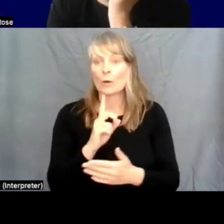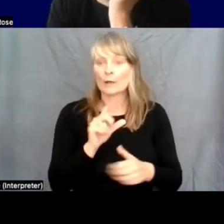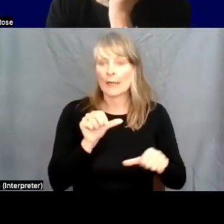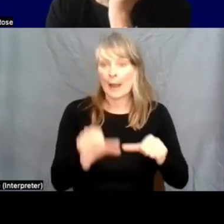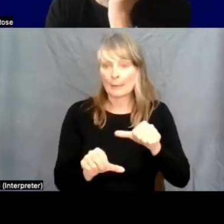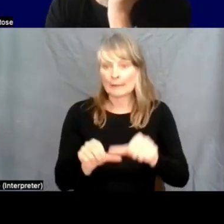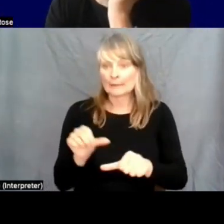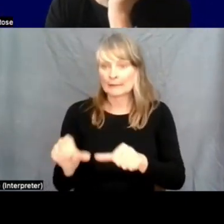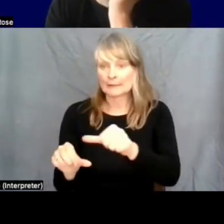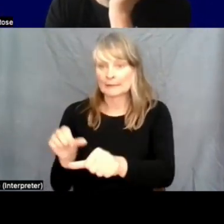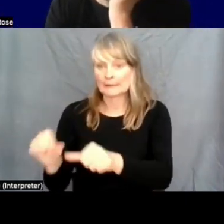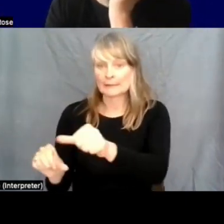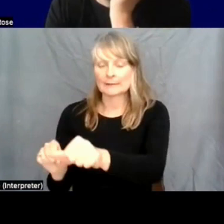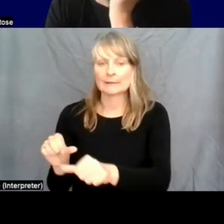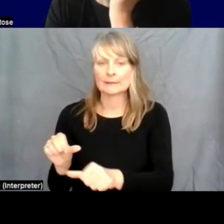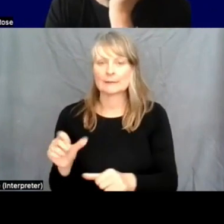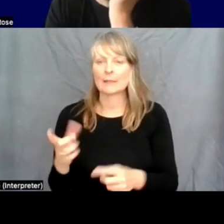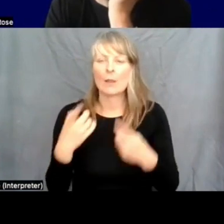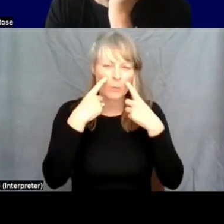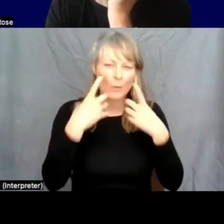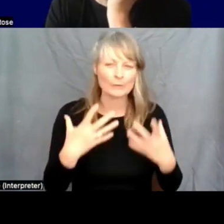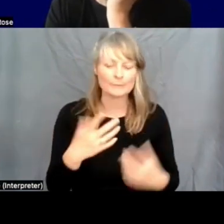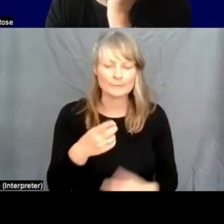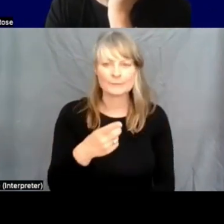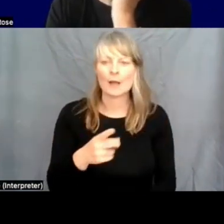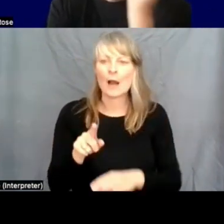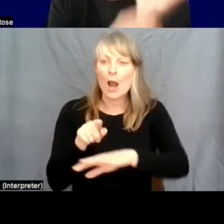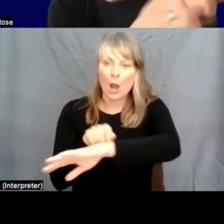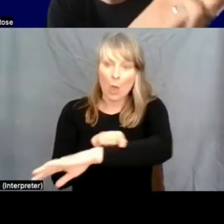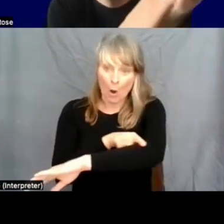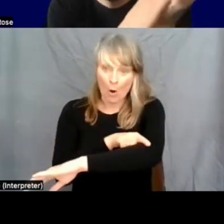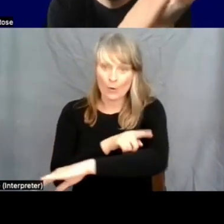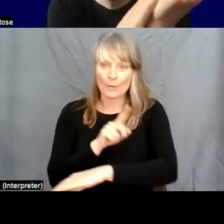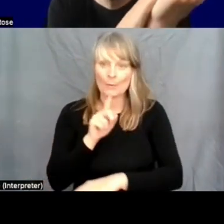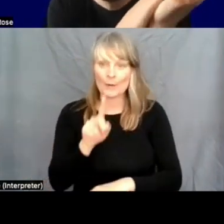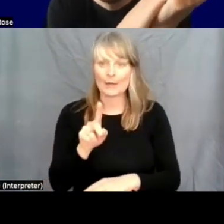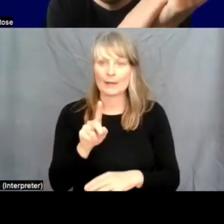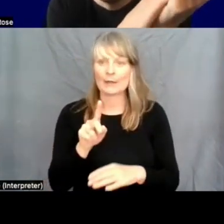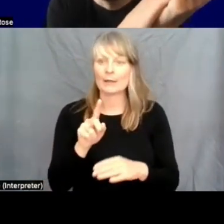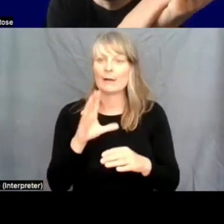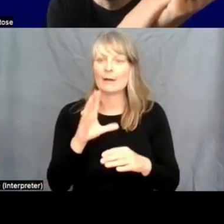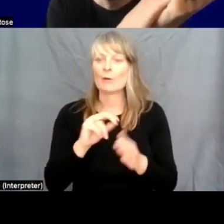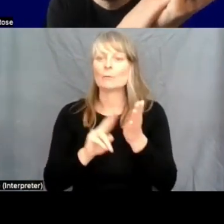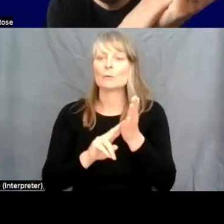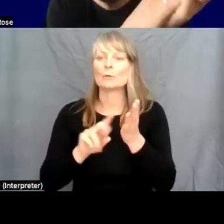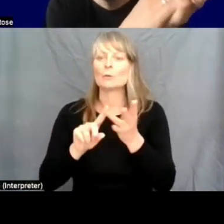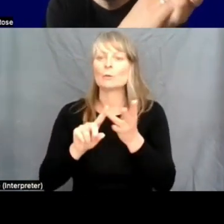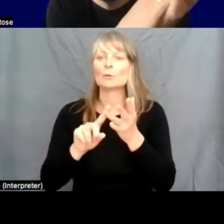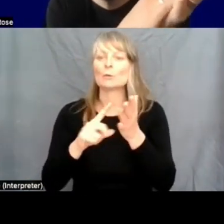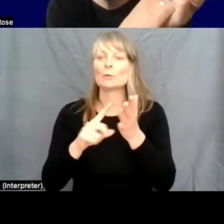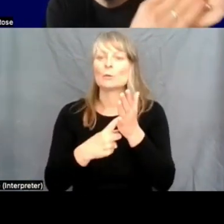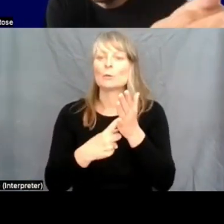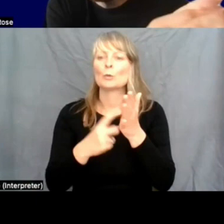So let's play. It's quite long, but it's a Norwegian clip so they're speaking Norwegian